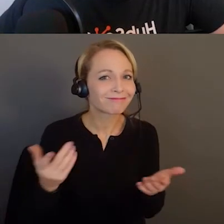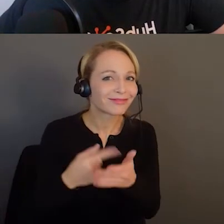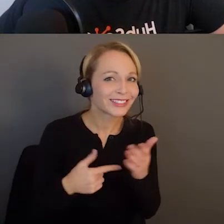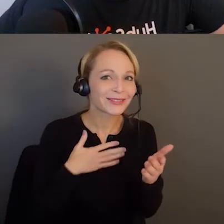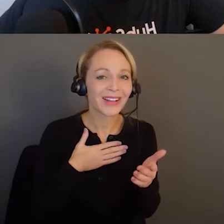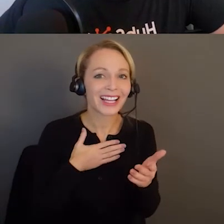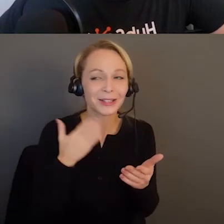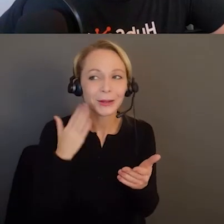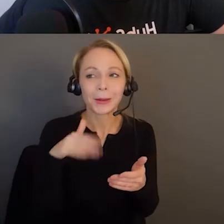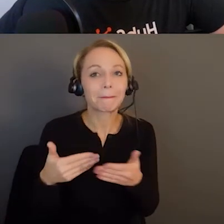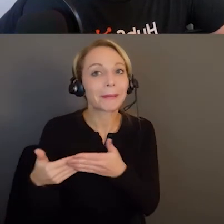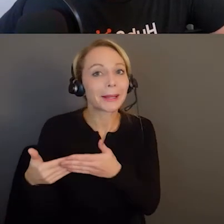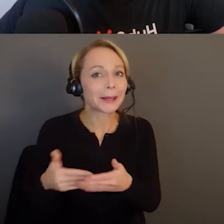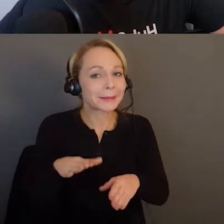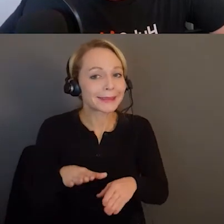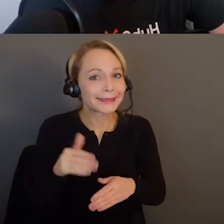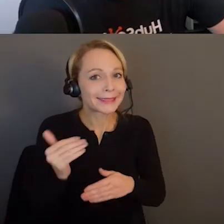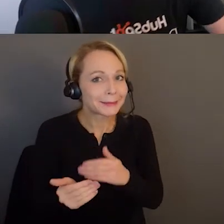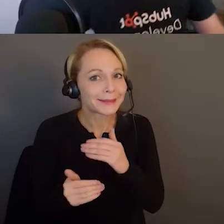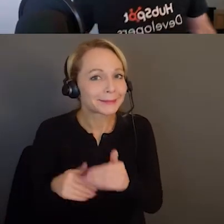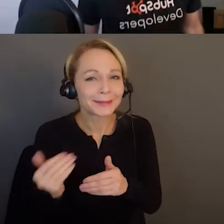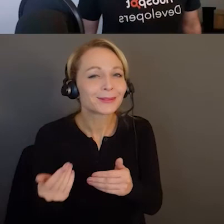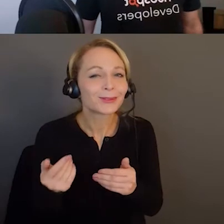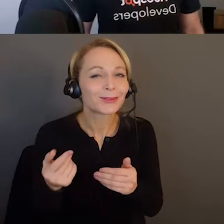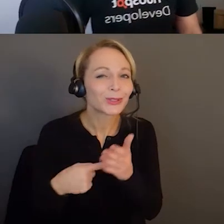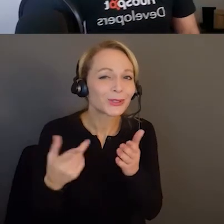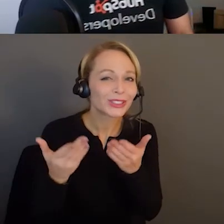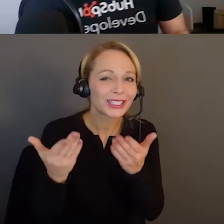WHAT ARE MY BABY STEPS, WHAT DO YOU GUYS SUGGEST?